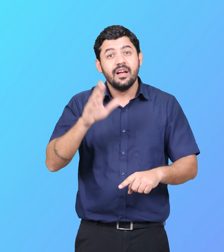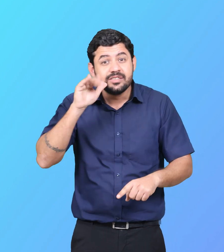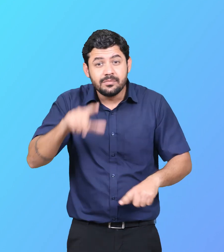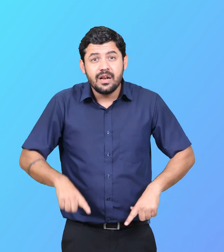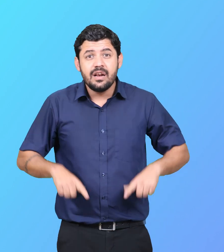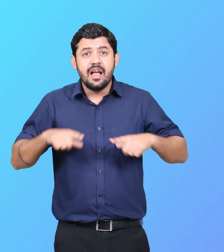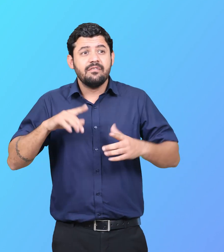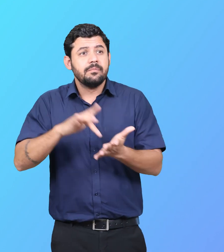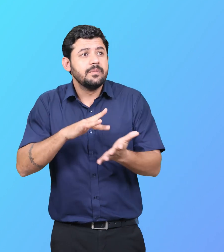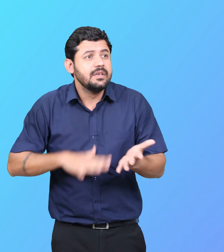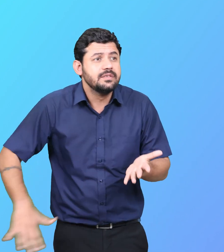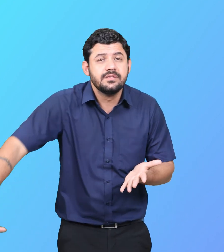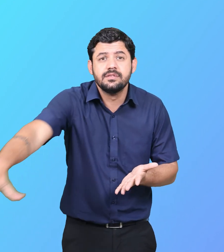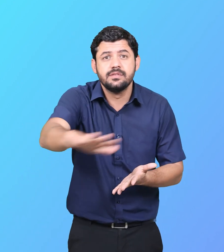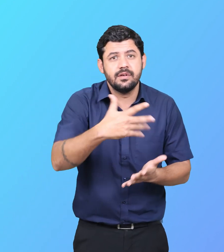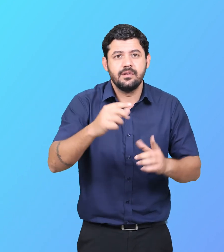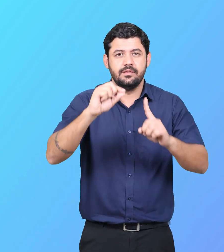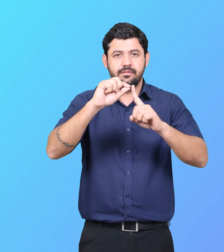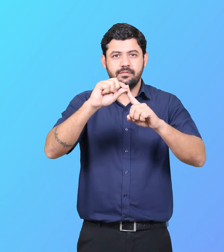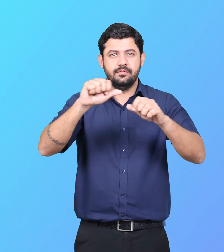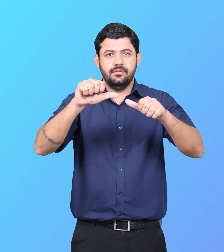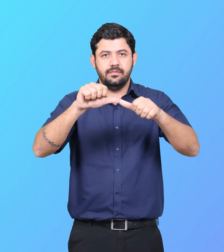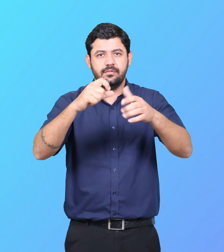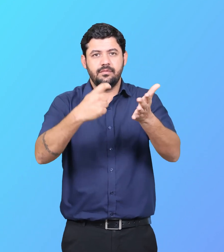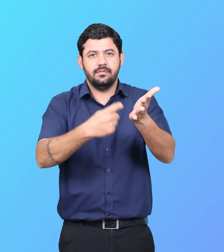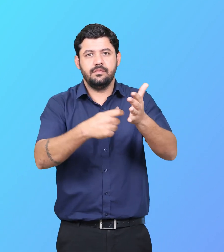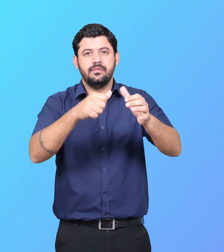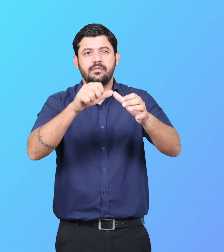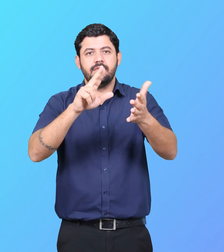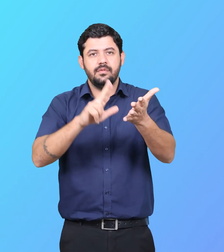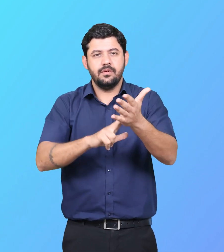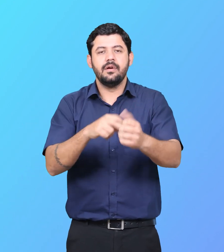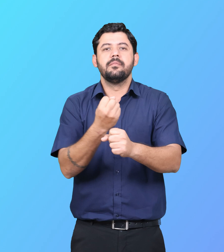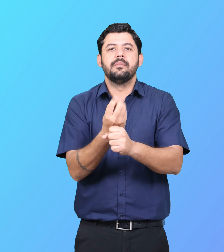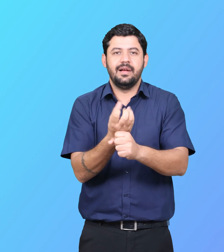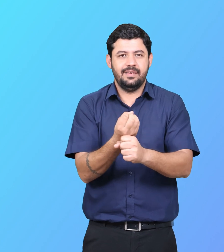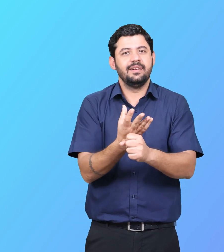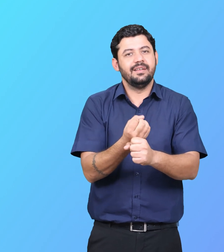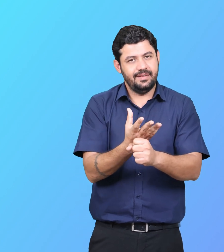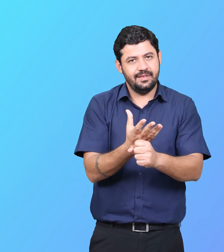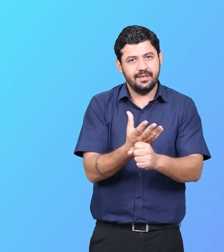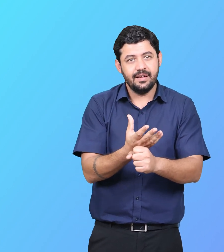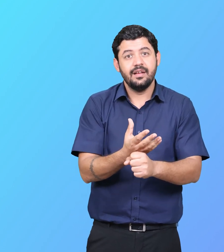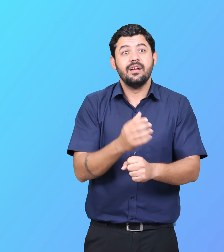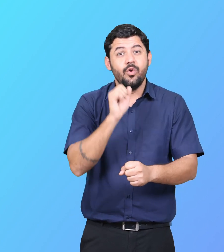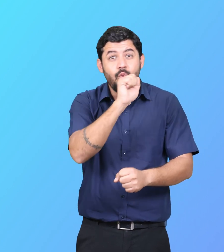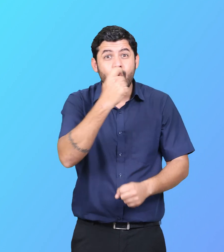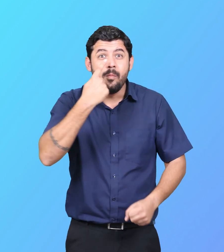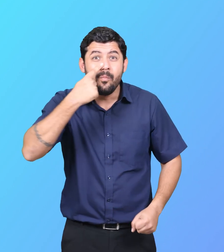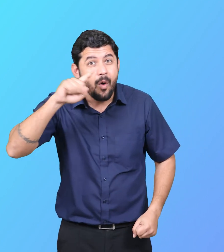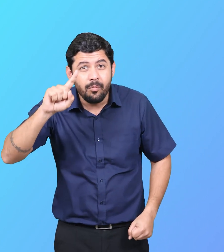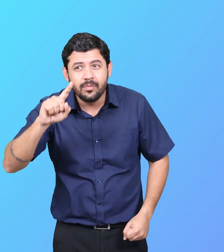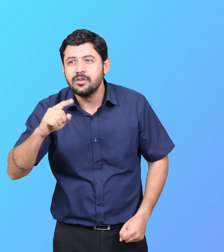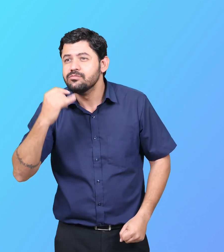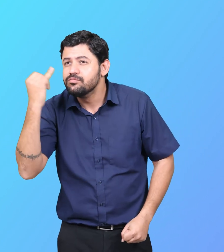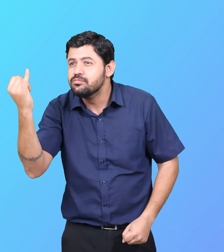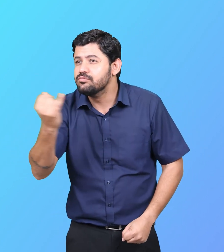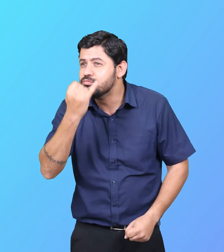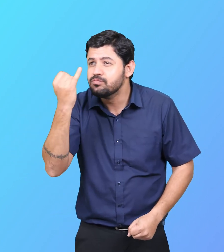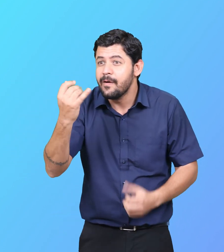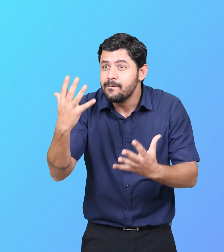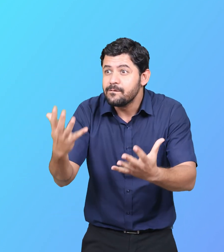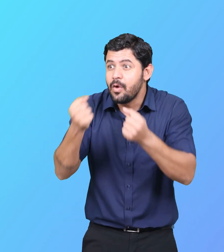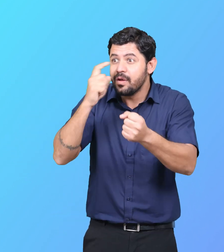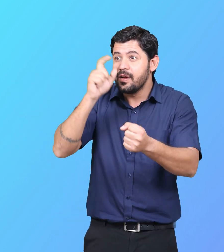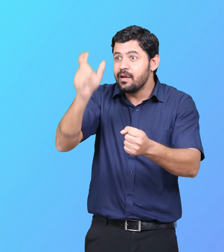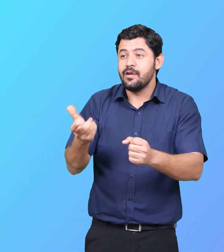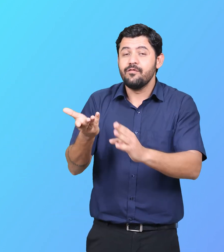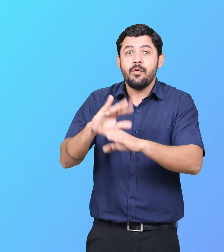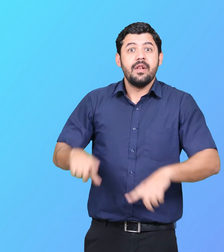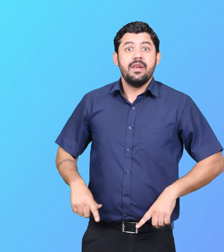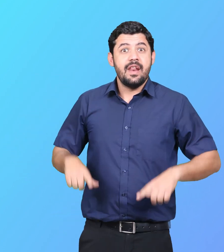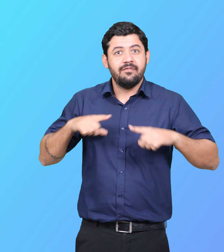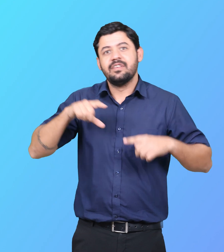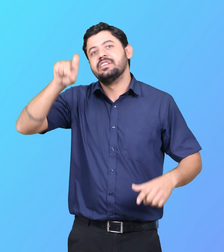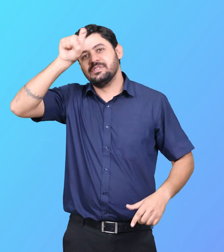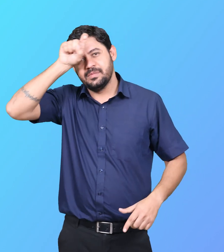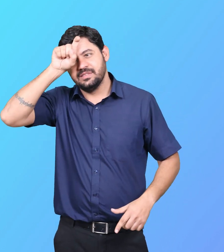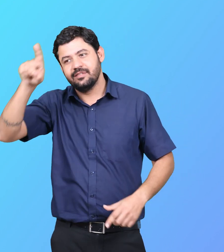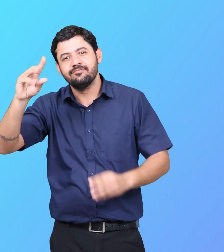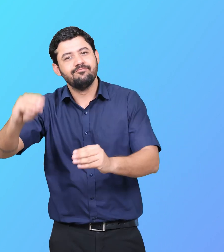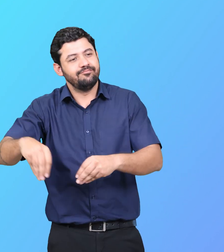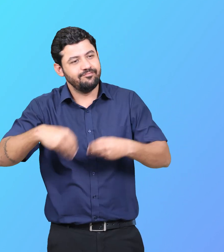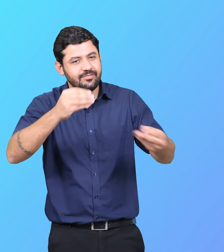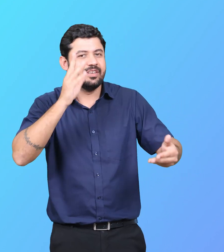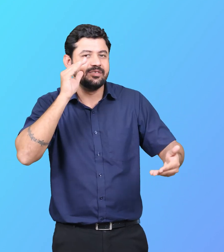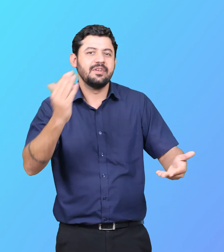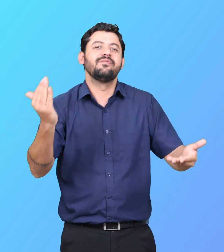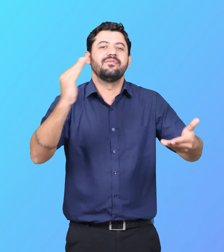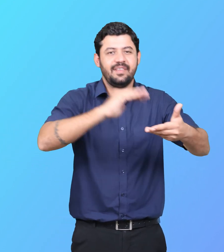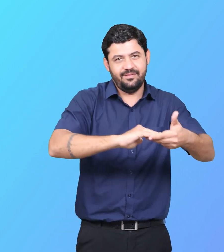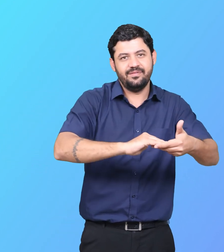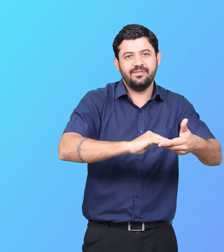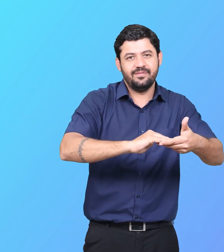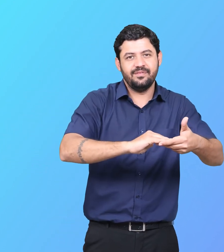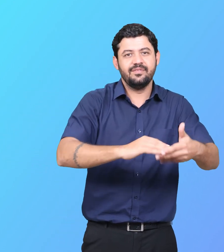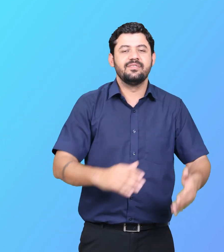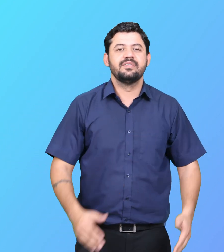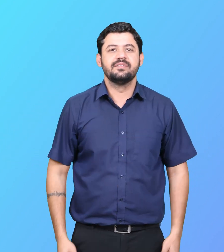He lived in the desert of Paran, and his mother found a wife for him from Egypt.